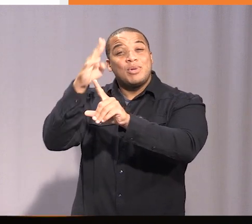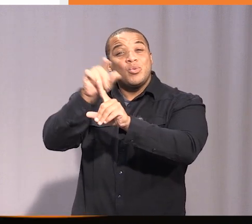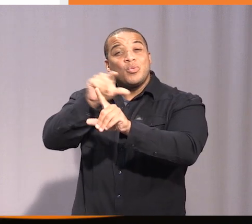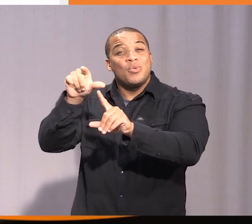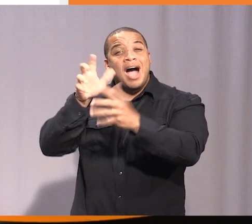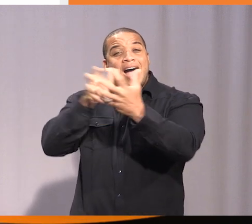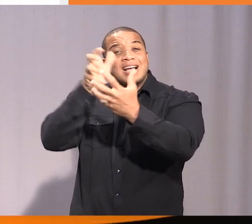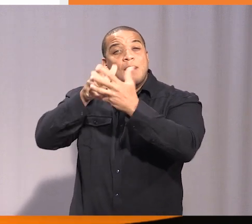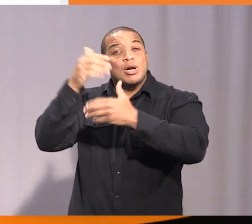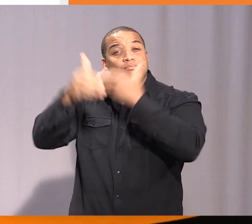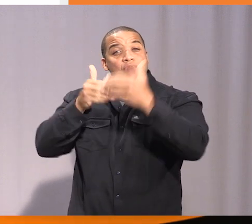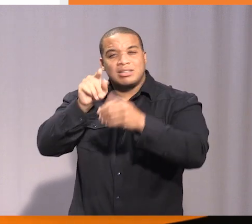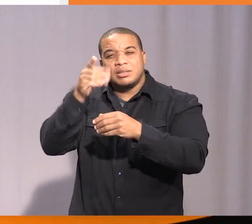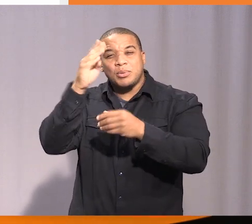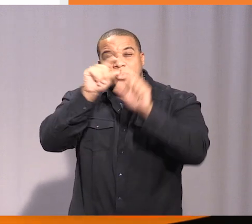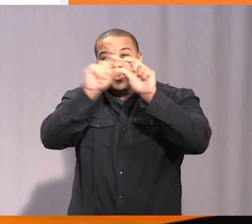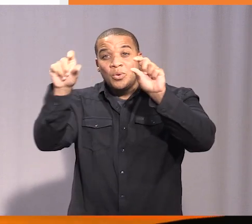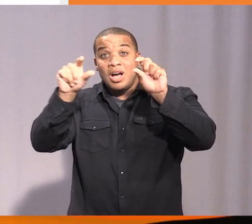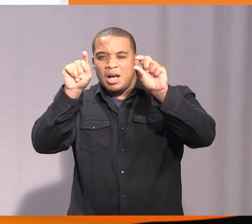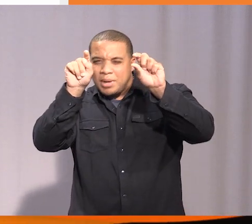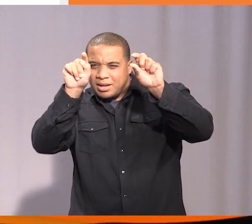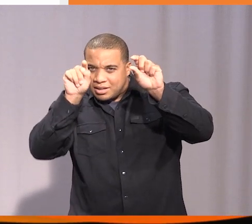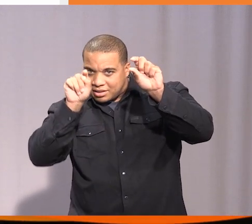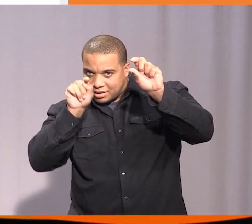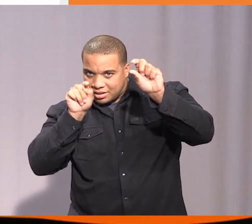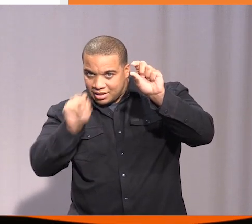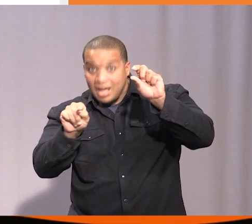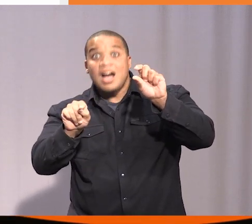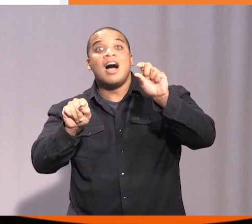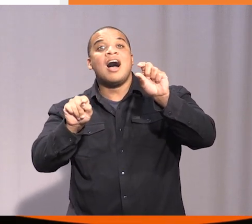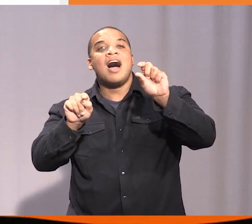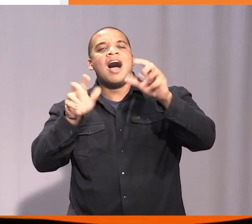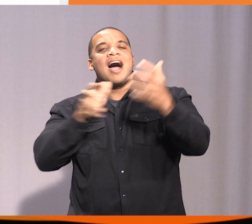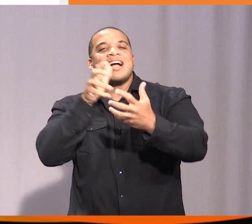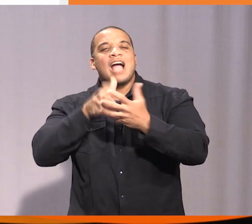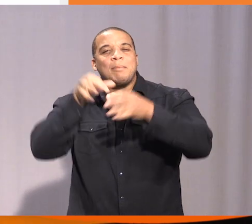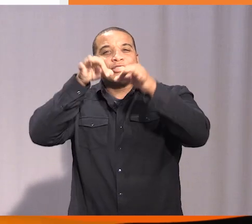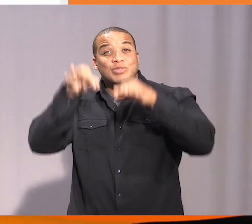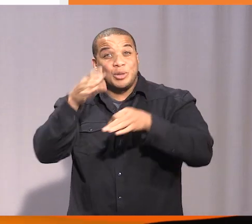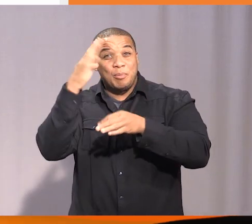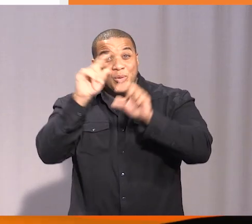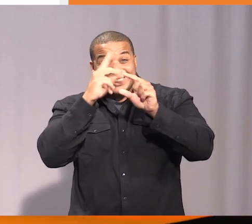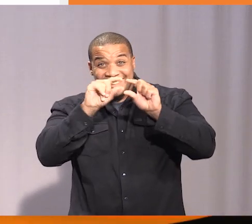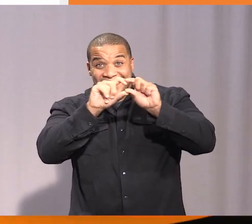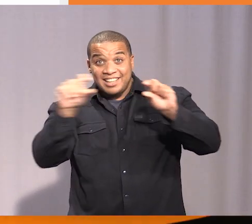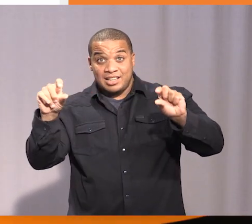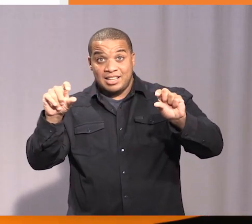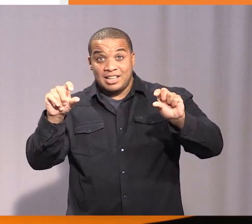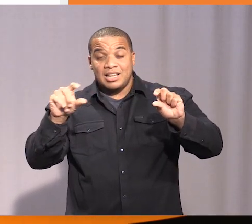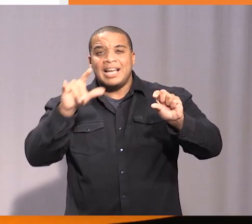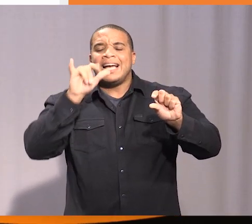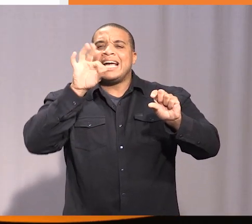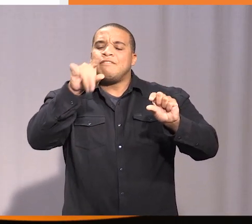I'm going to just point you out down here at the accommodation descriptions in blue. If you go forward with these videos